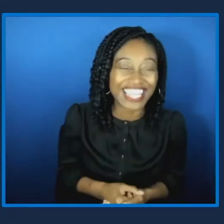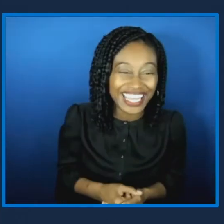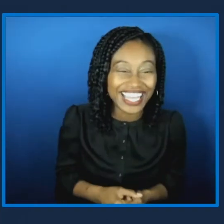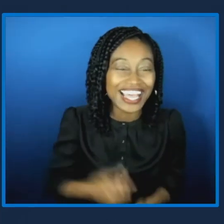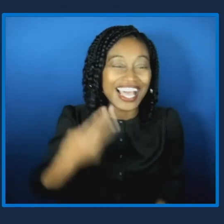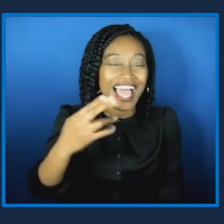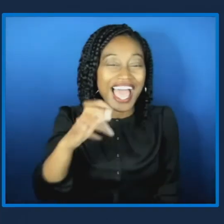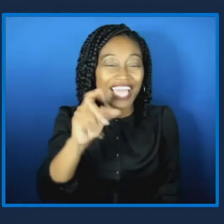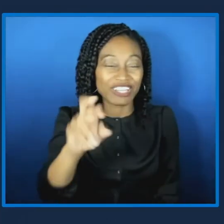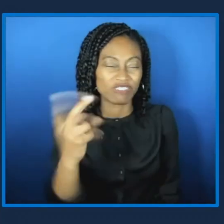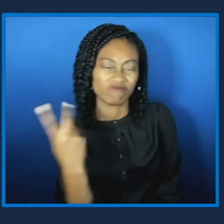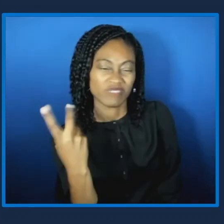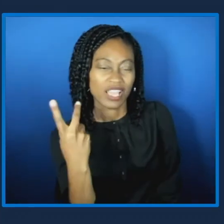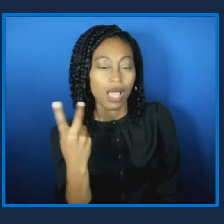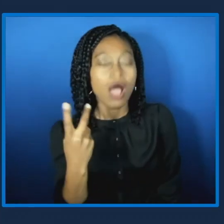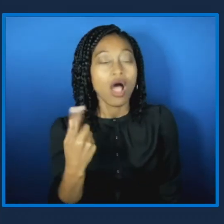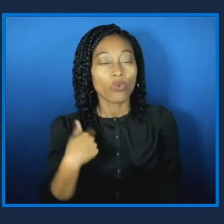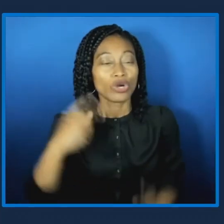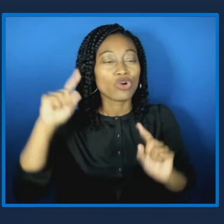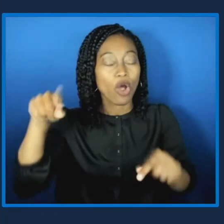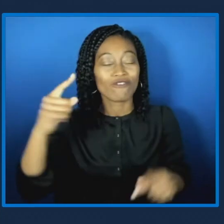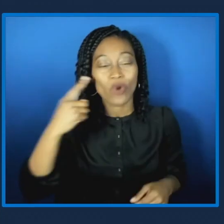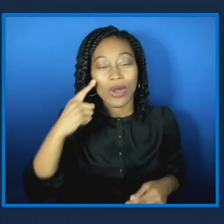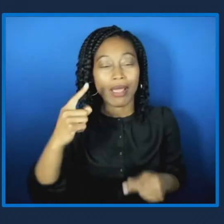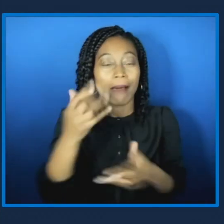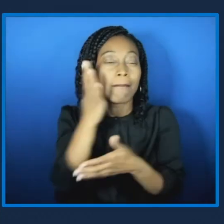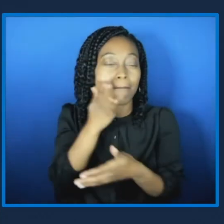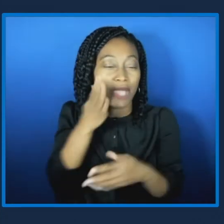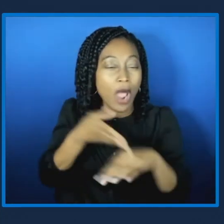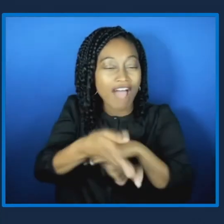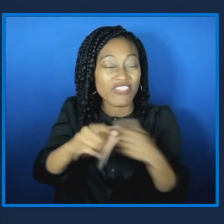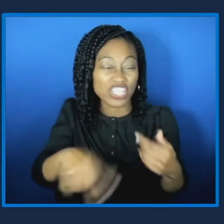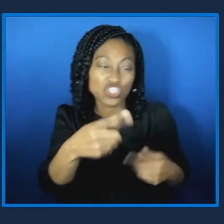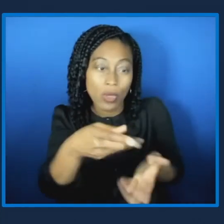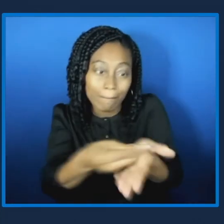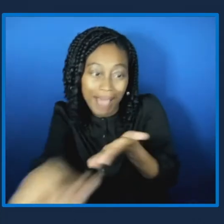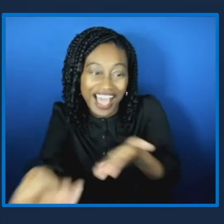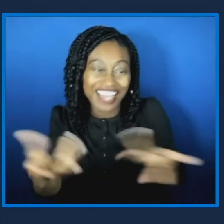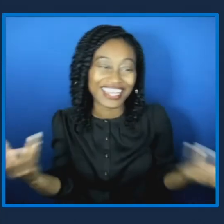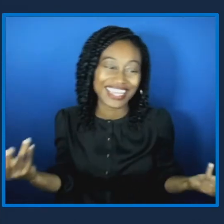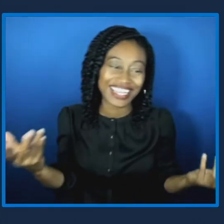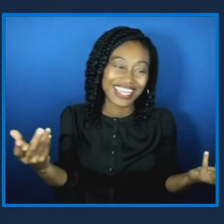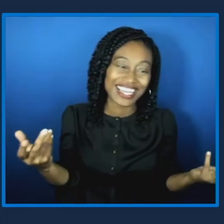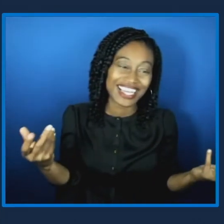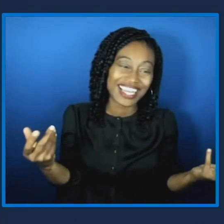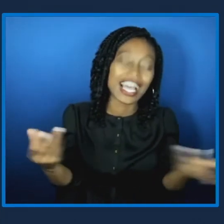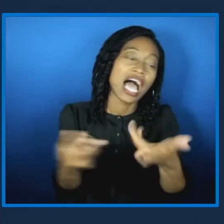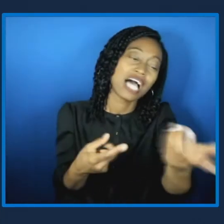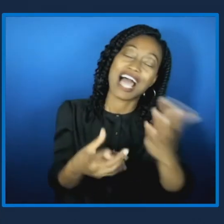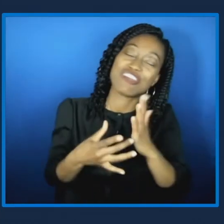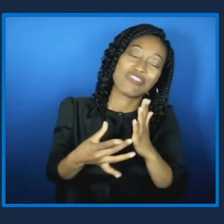So, you're buying, Steve. Steven's buying a pint. I've got too much technology to buy, Hector. It's not possible.